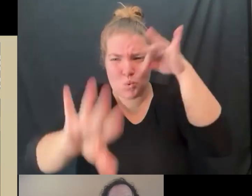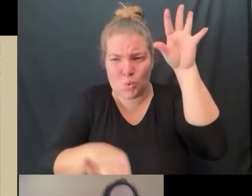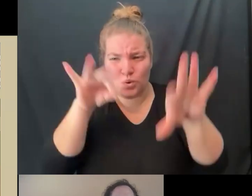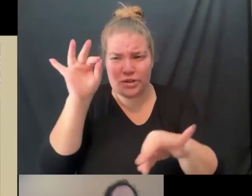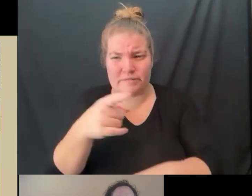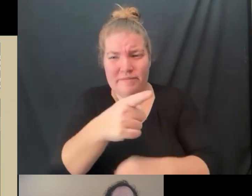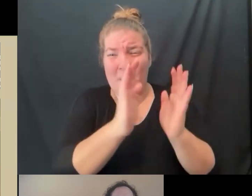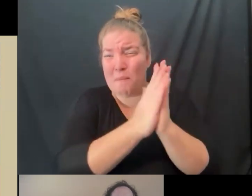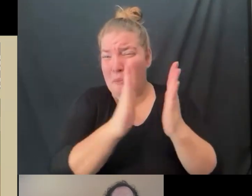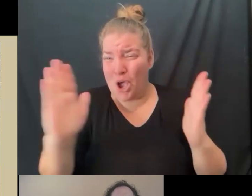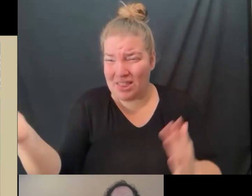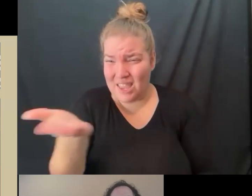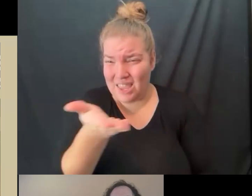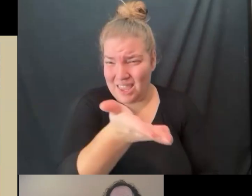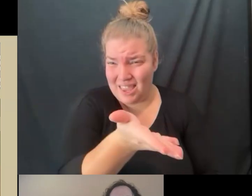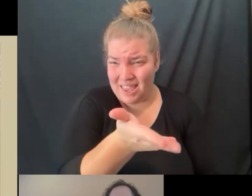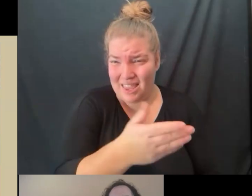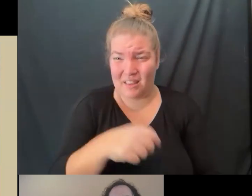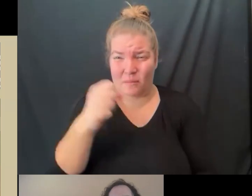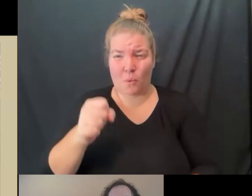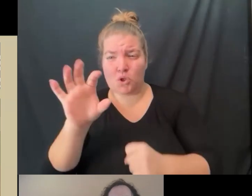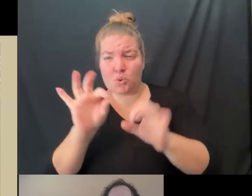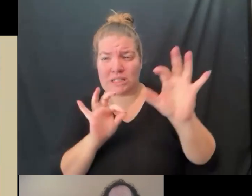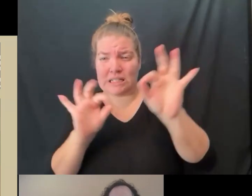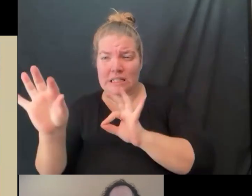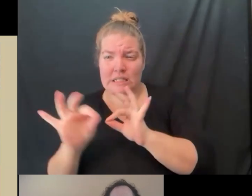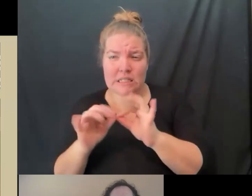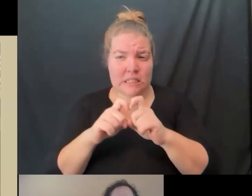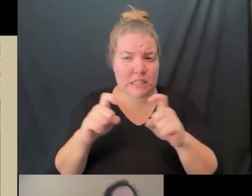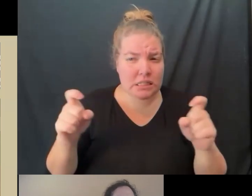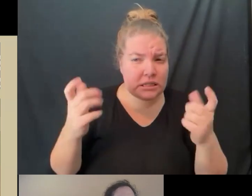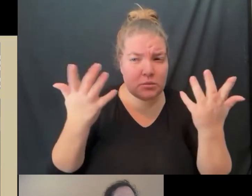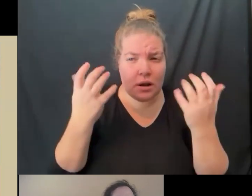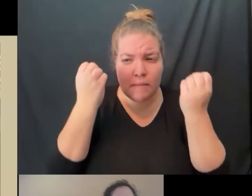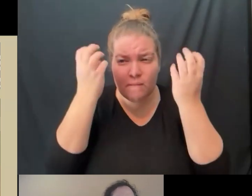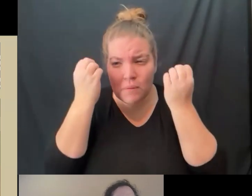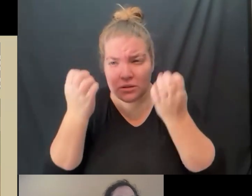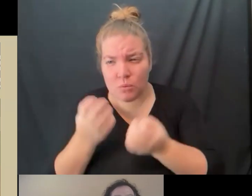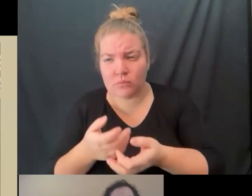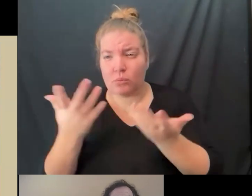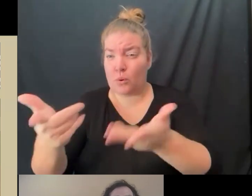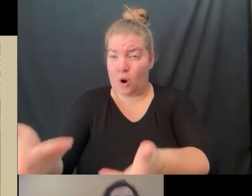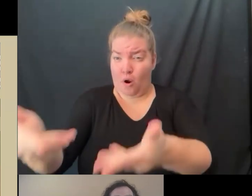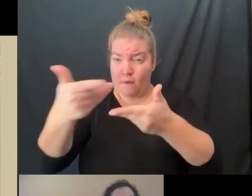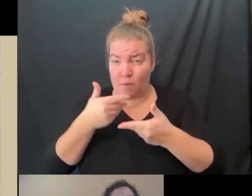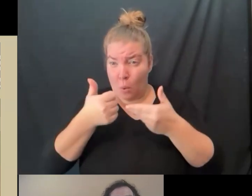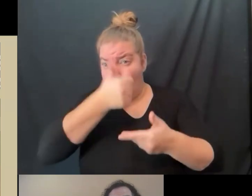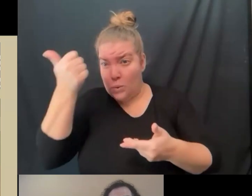at wcag2.com/library. And if you go there, you can either find resources you need or you can suggest